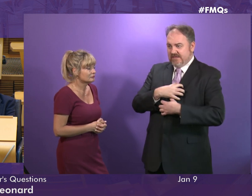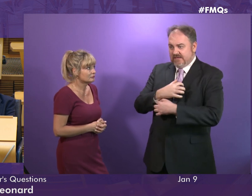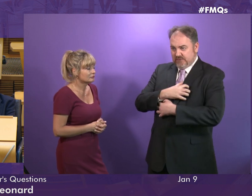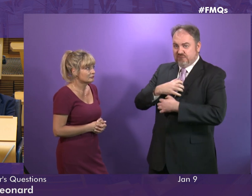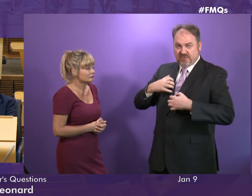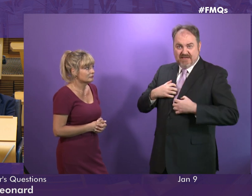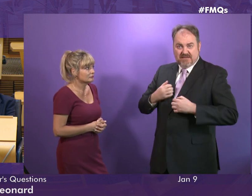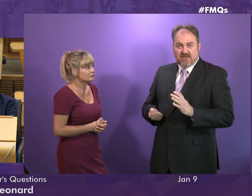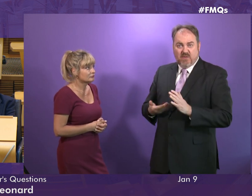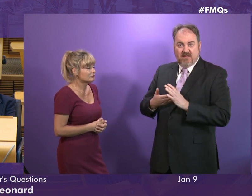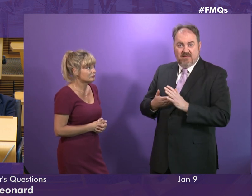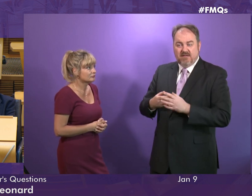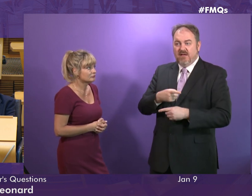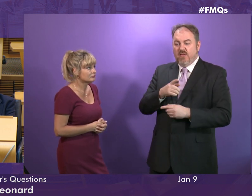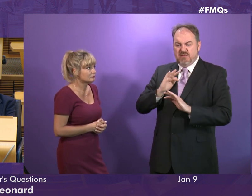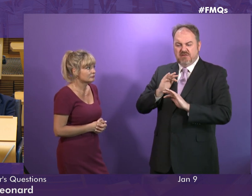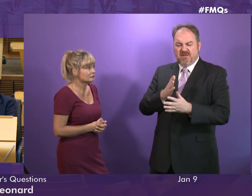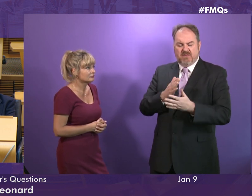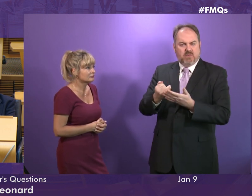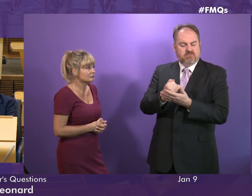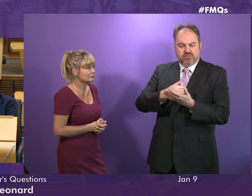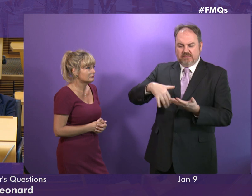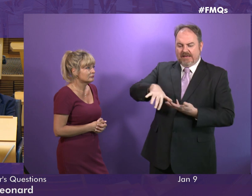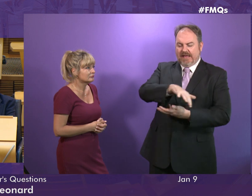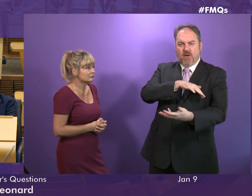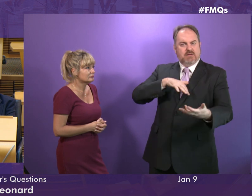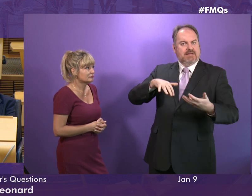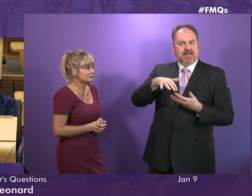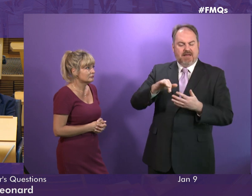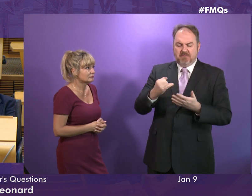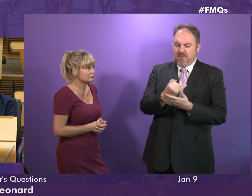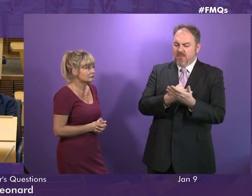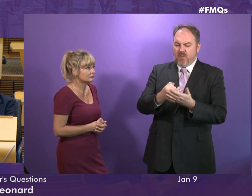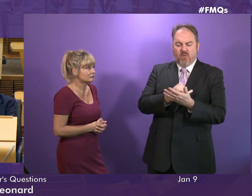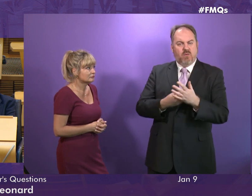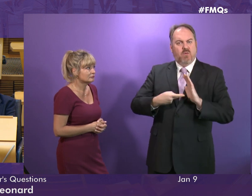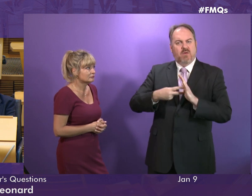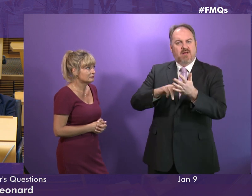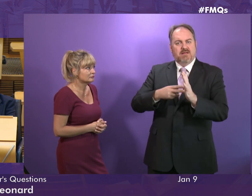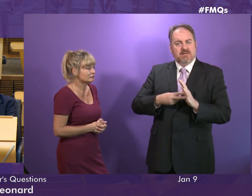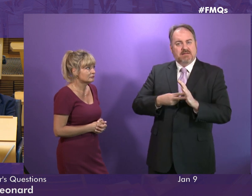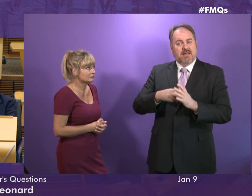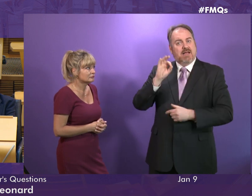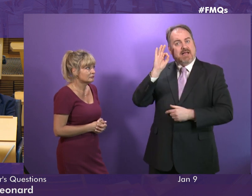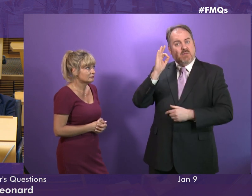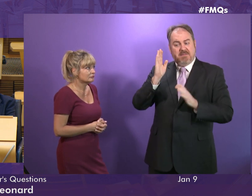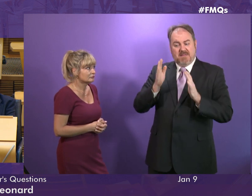the service was “chaotic and disorganised”. The council must make changes by the end of